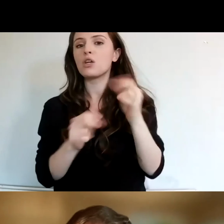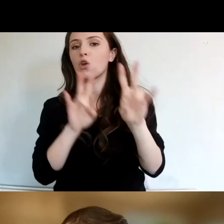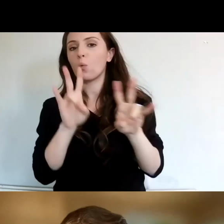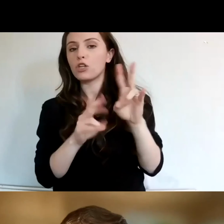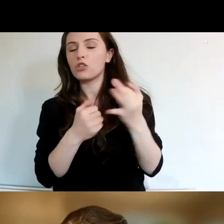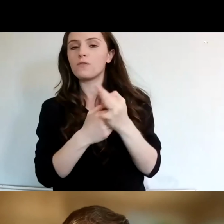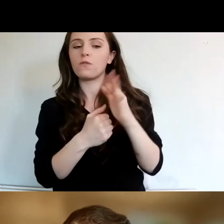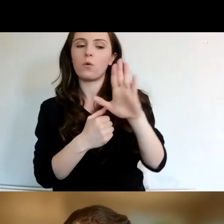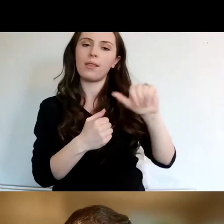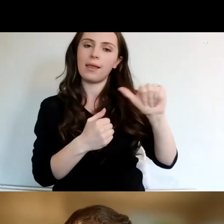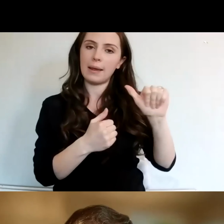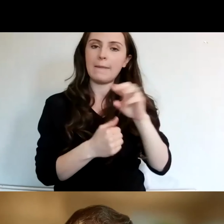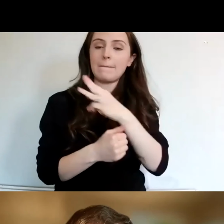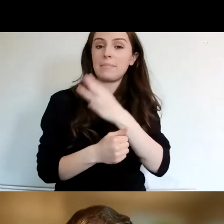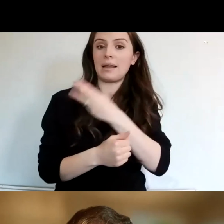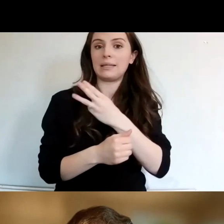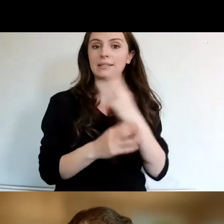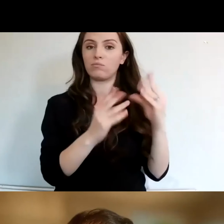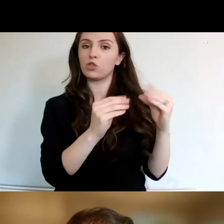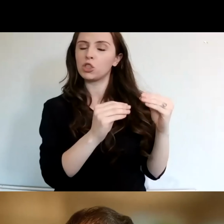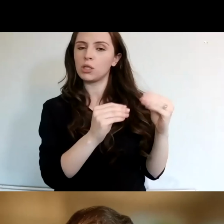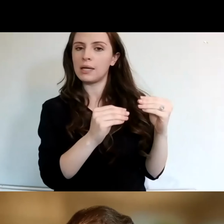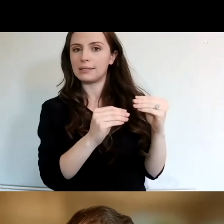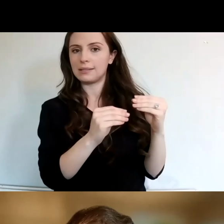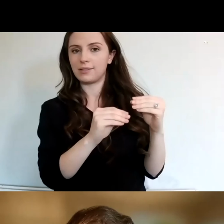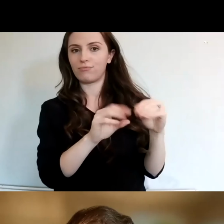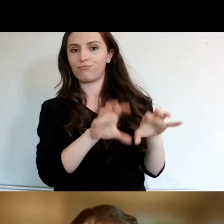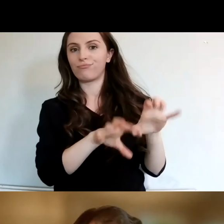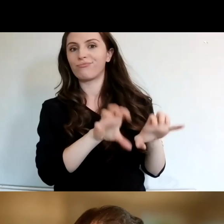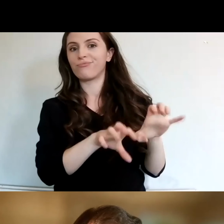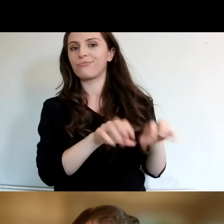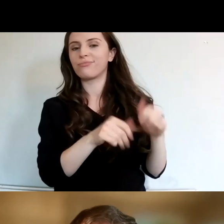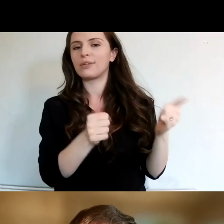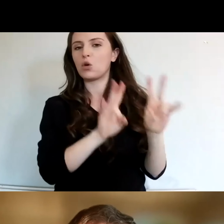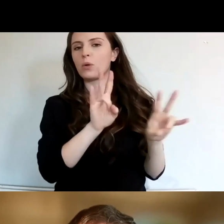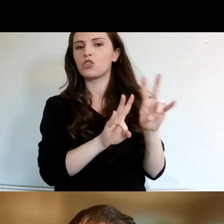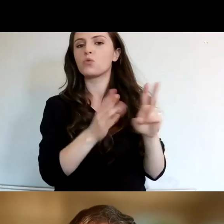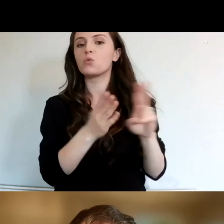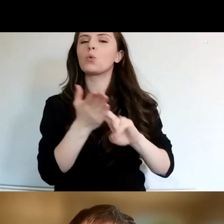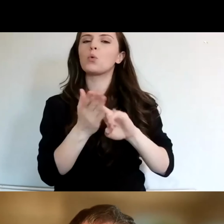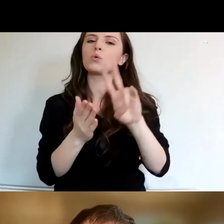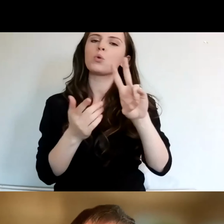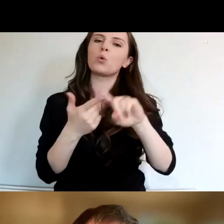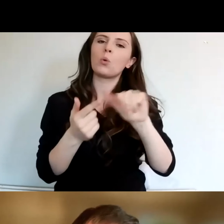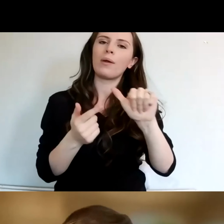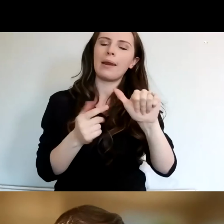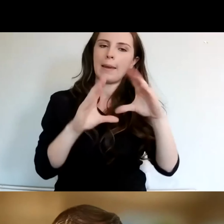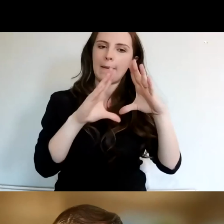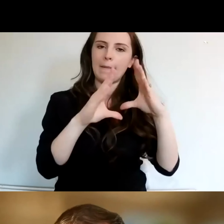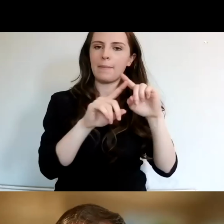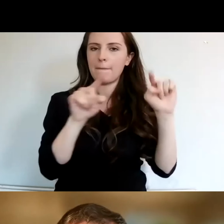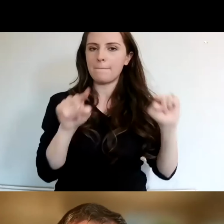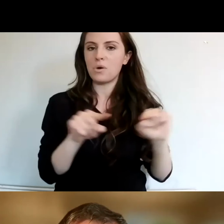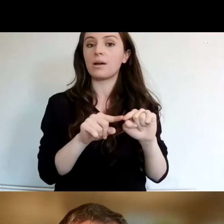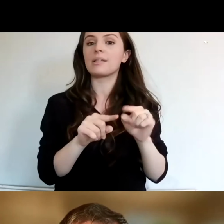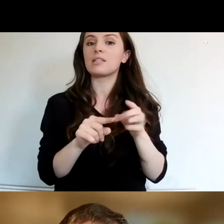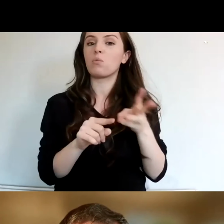please put them in the box, sorry, the Q&A box and we will answer them at the end